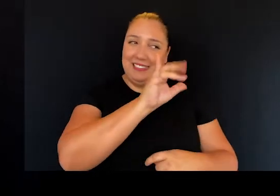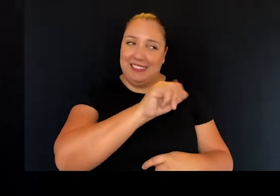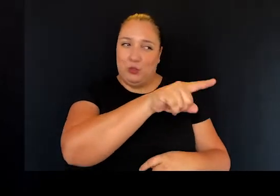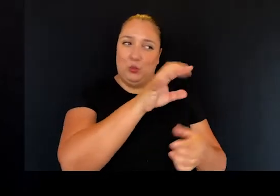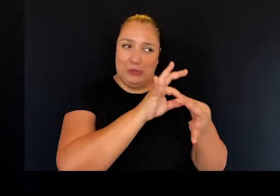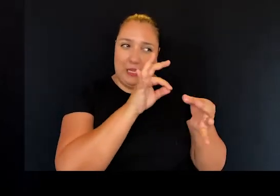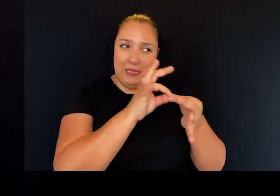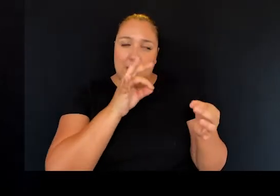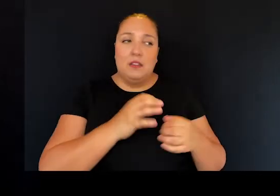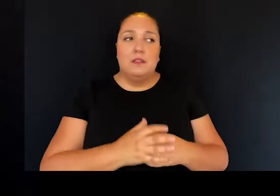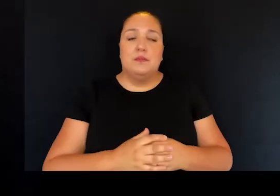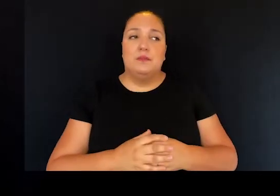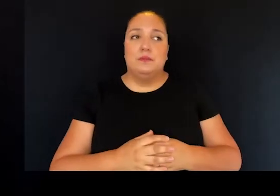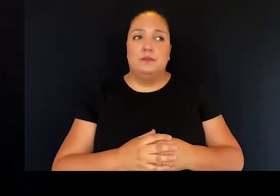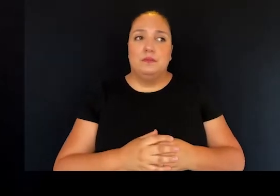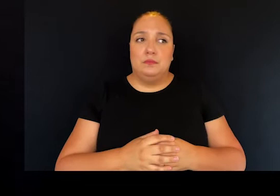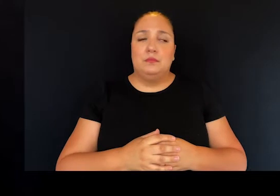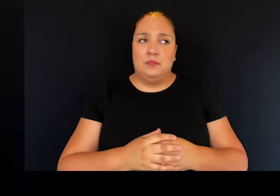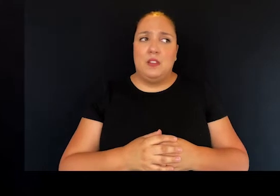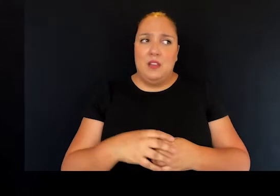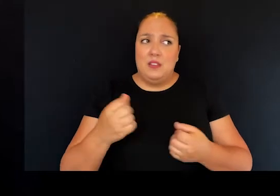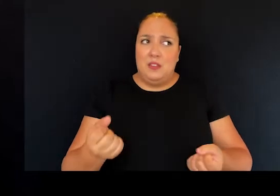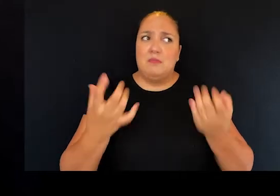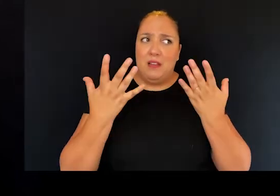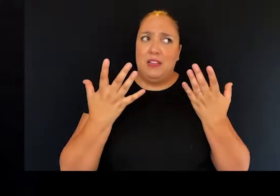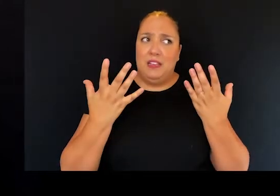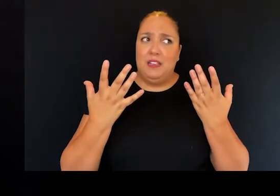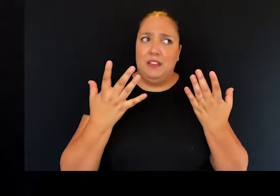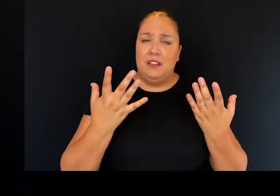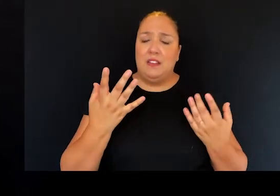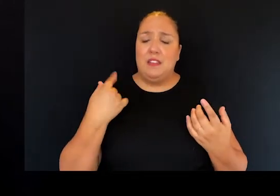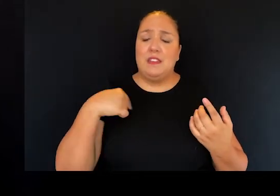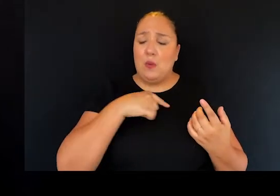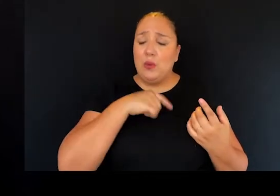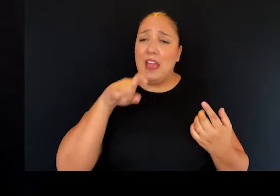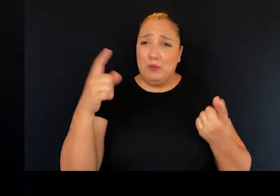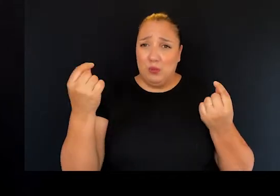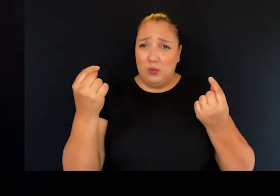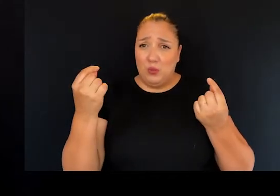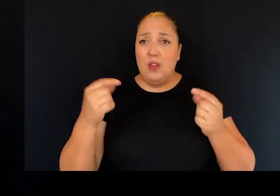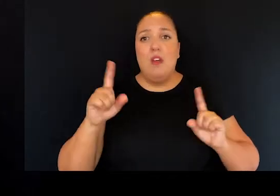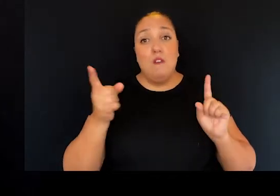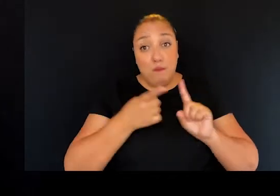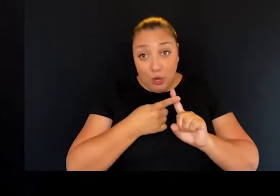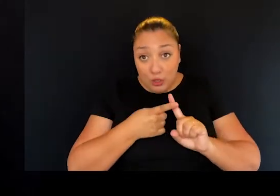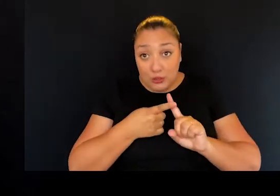there are a lot of things that we need to be able to do. First of all, being able to have open conversations